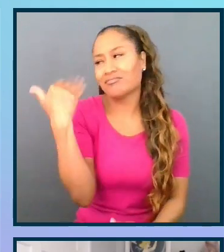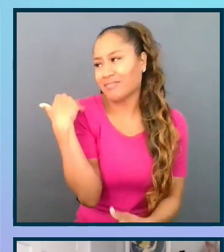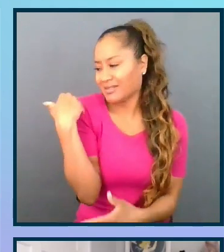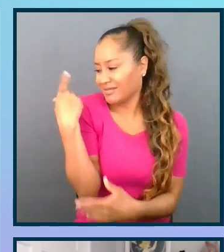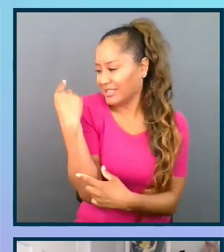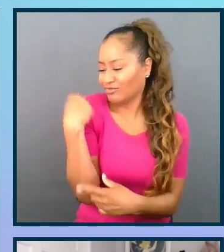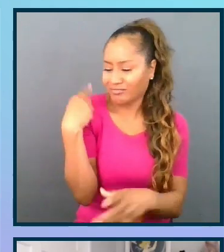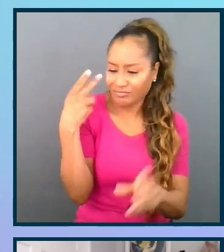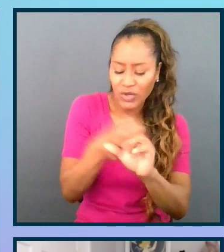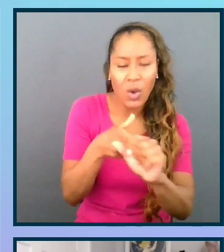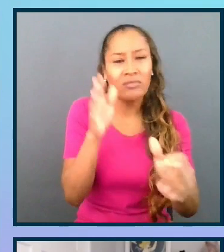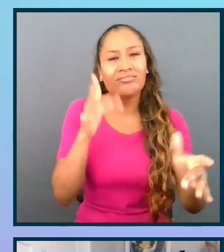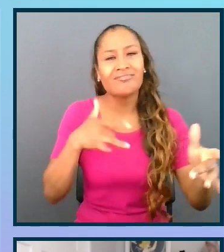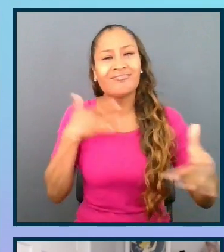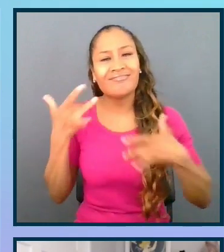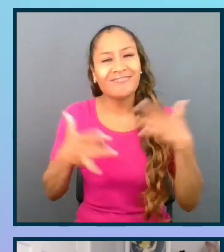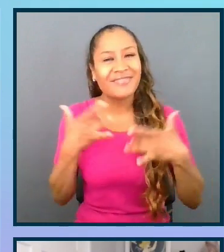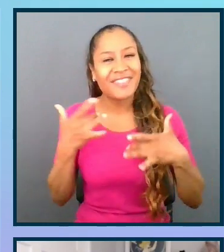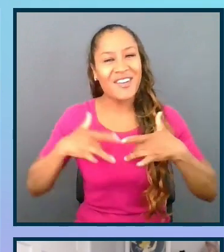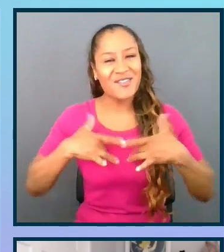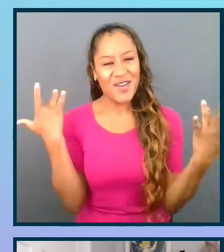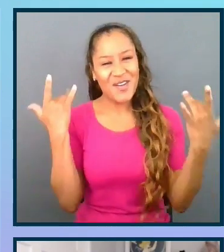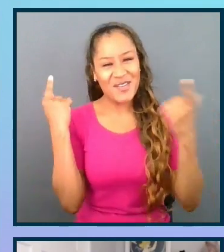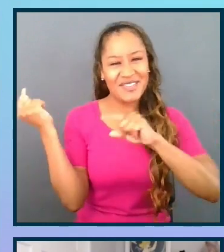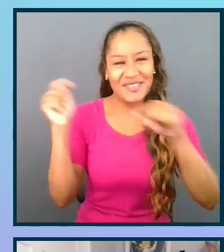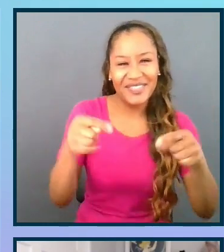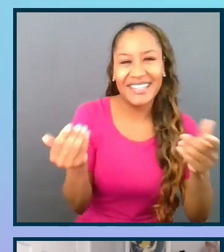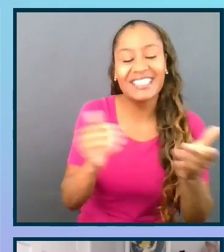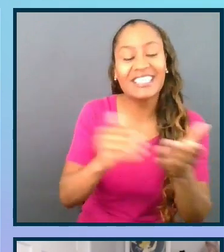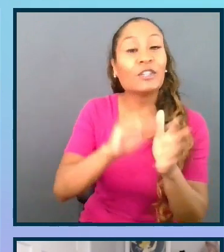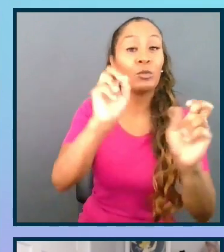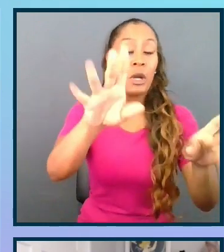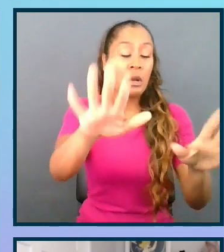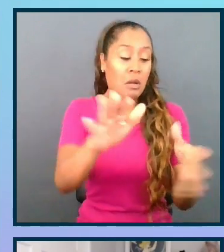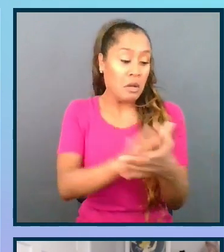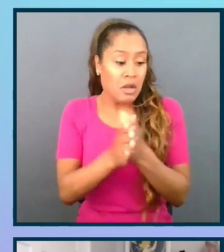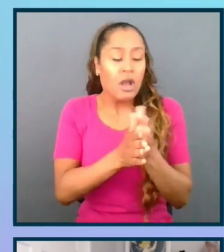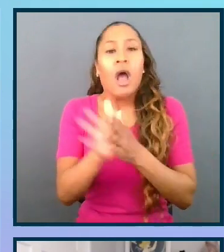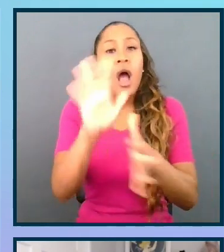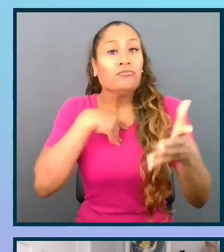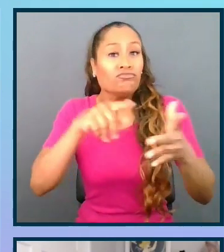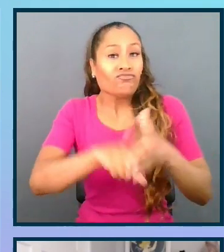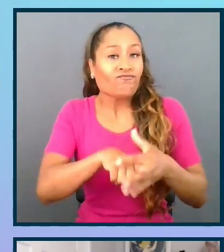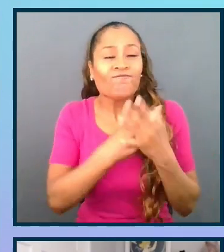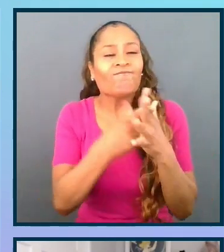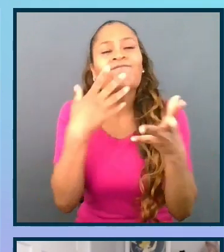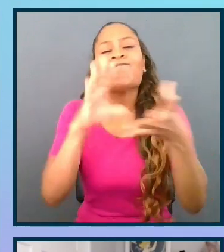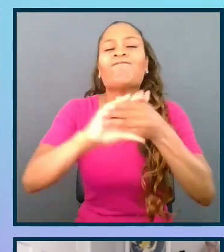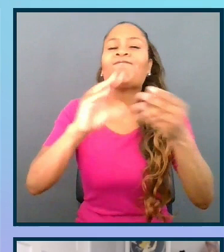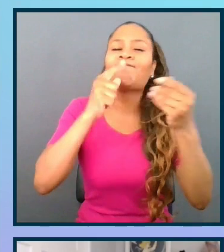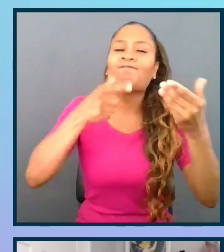So, I'm thrilled to be back. Now, before we get started, I'll just tell you a little bit about myself, some stuff I'm working on,